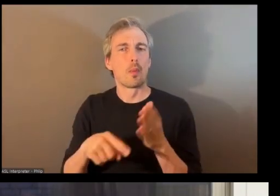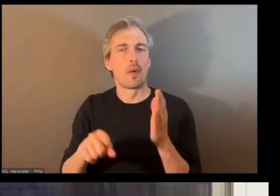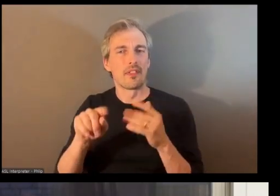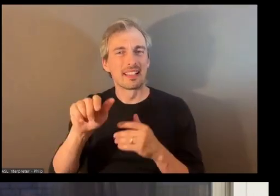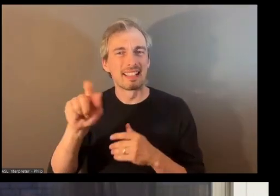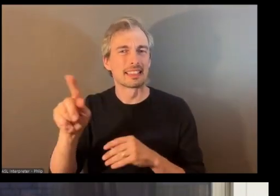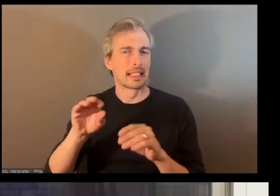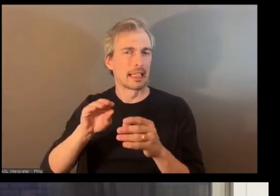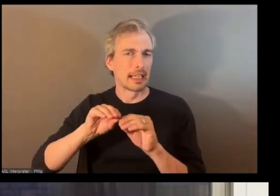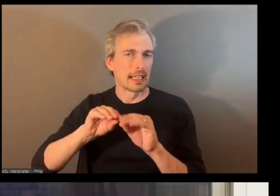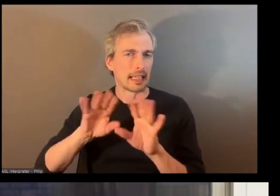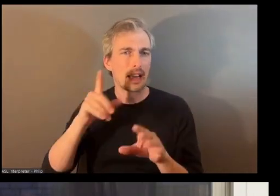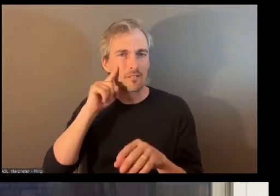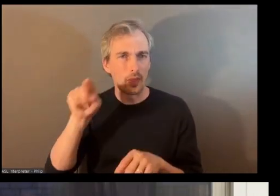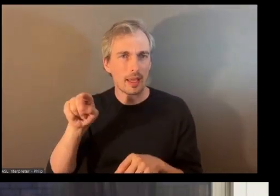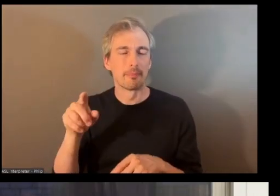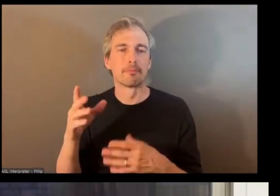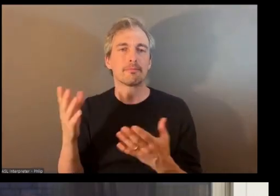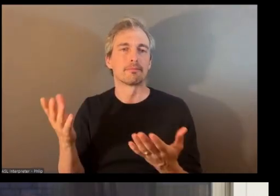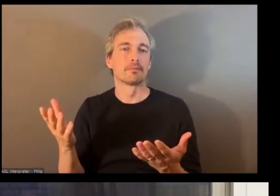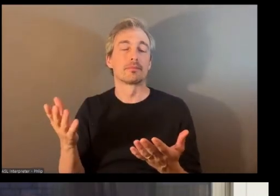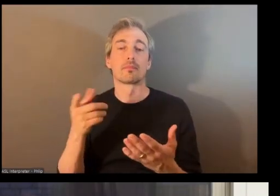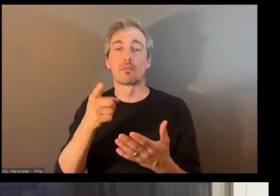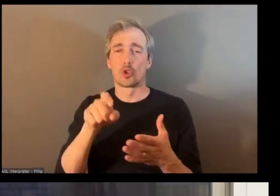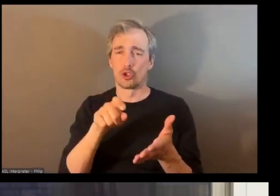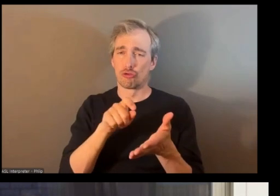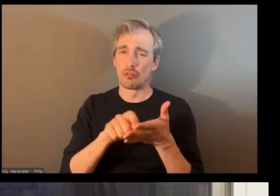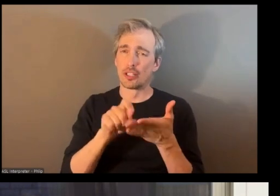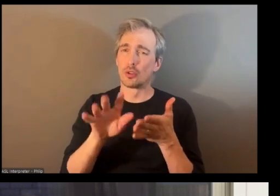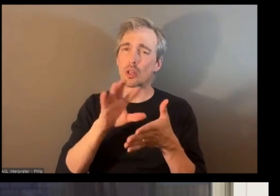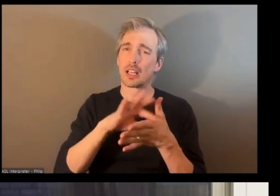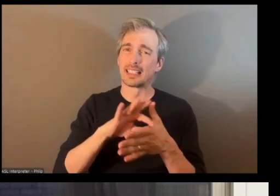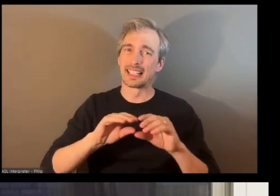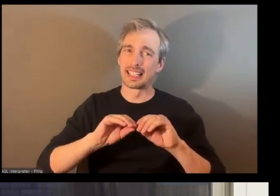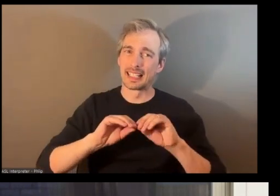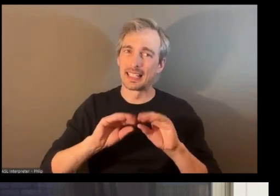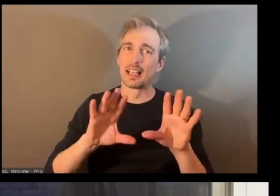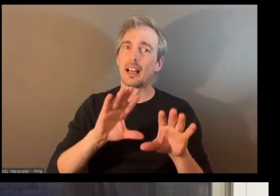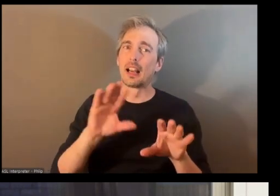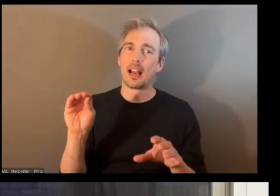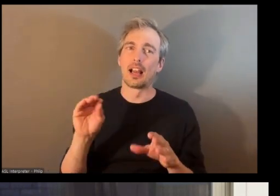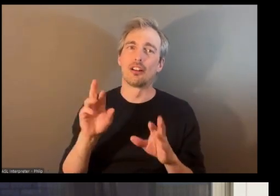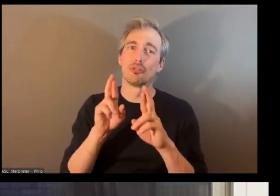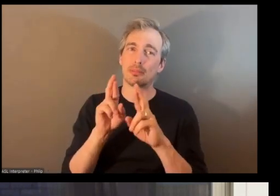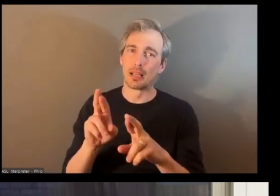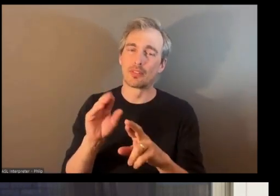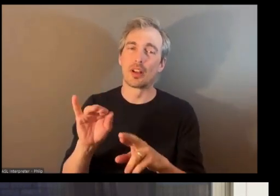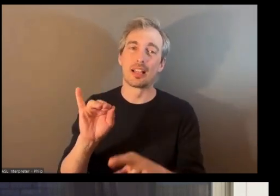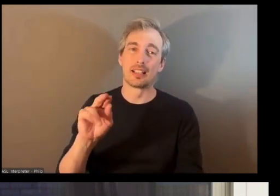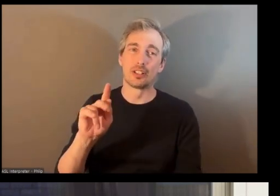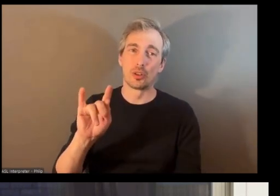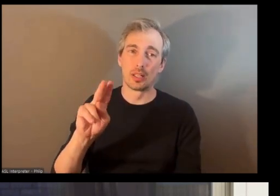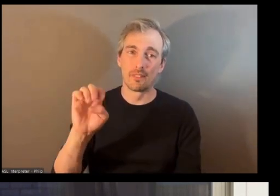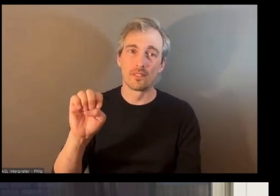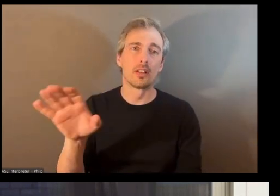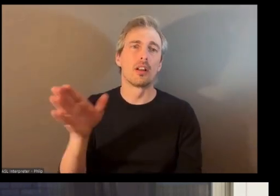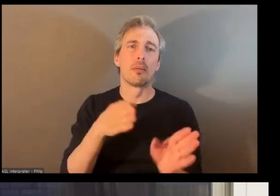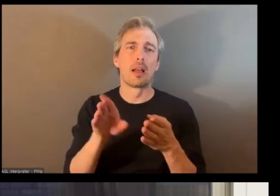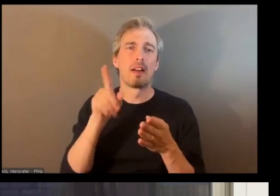Plan for accessible content and presentation early in design. Classic. Use accessibility principles to reduce cognitive load.